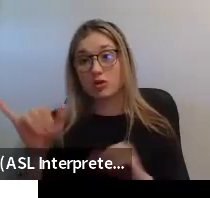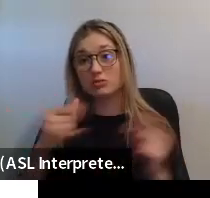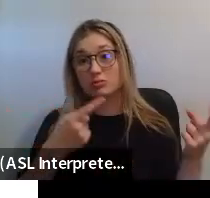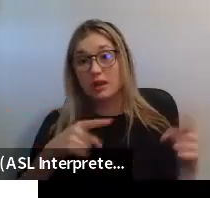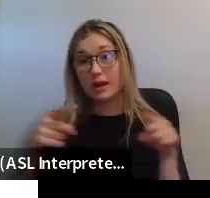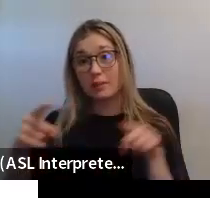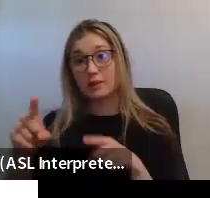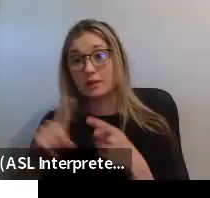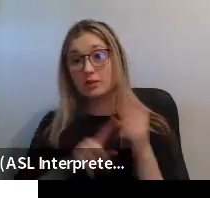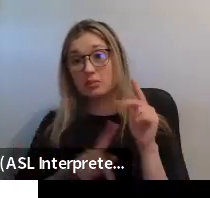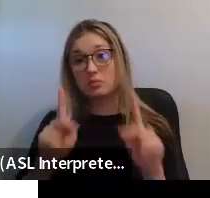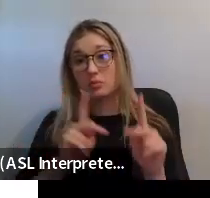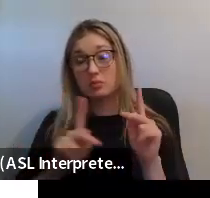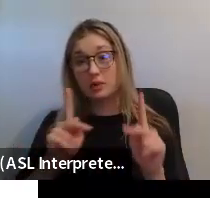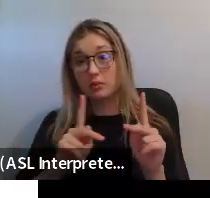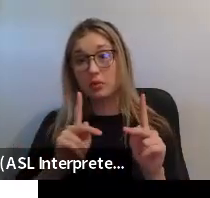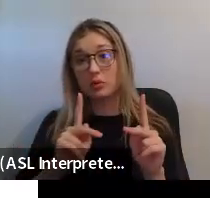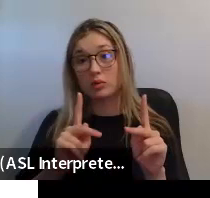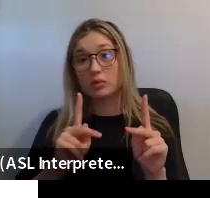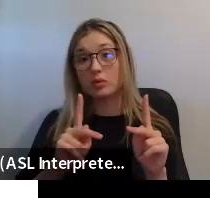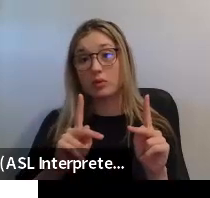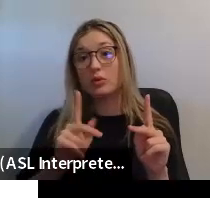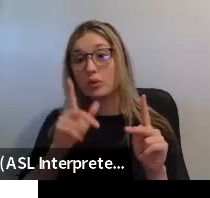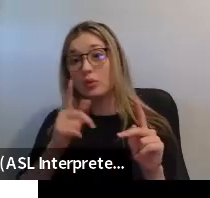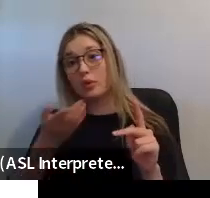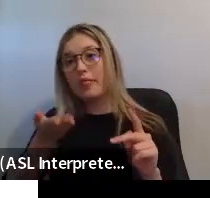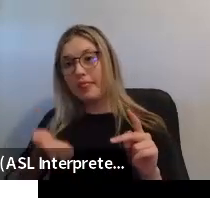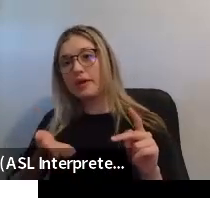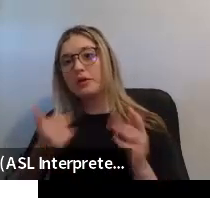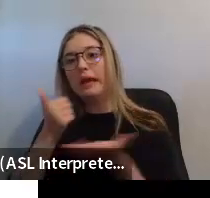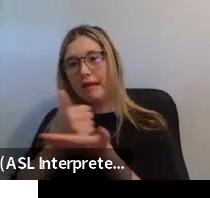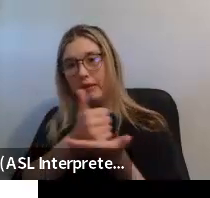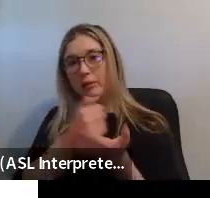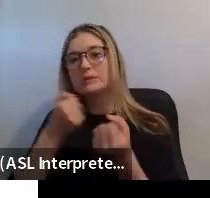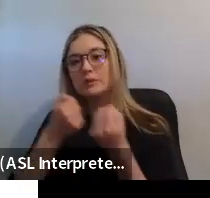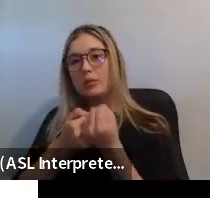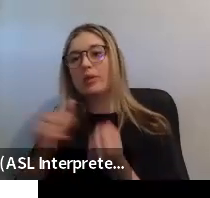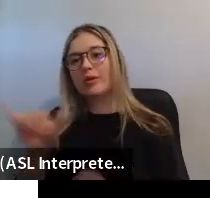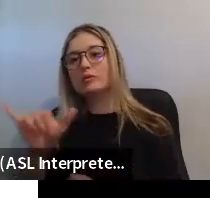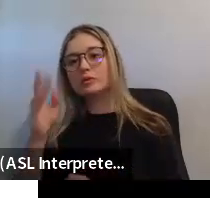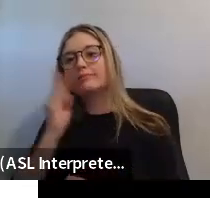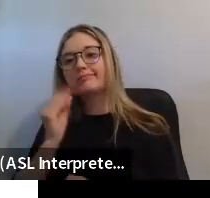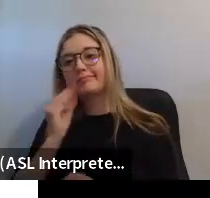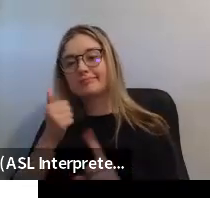But the reality is those disasters also happen to the people who are designed to help right.